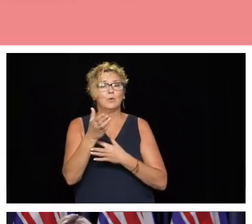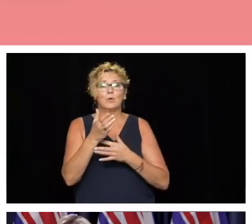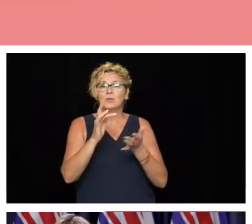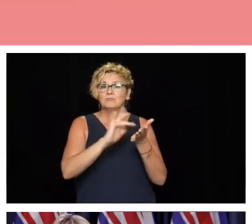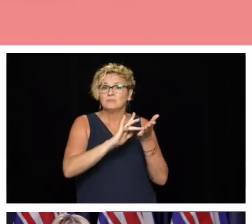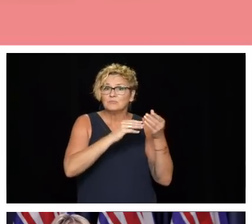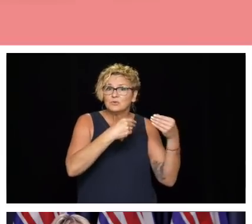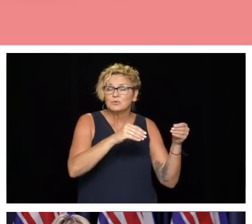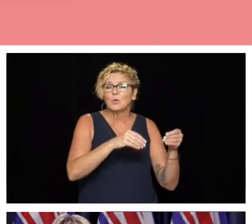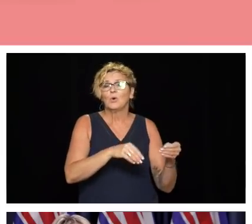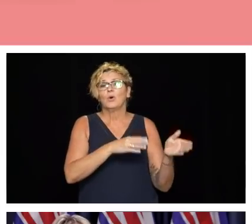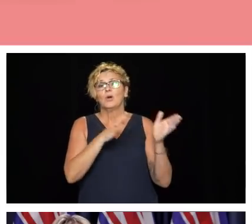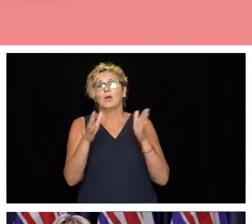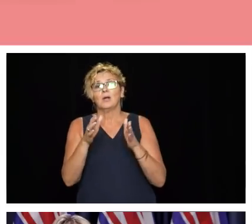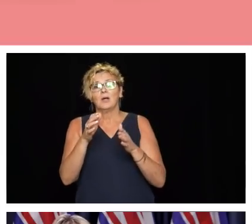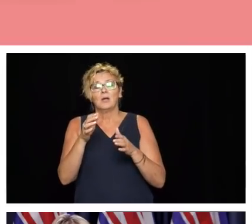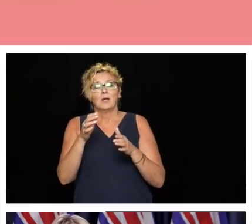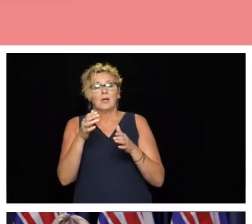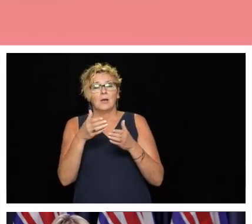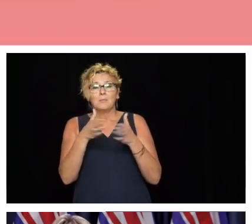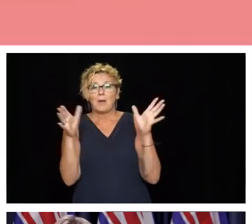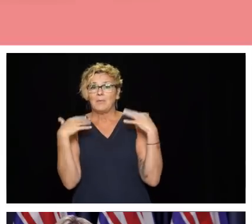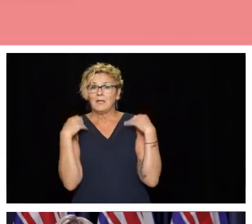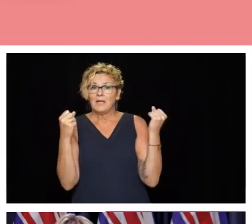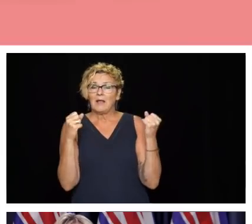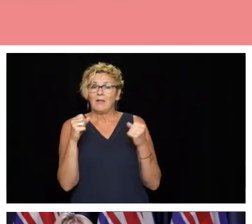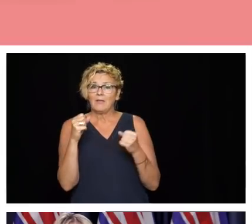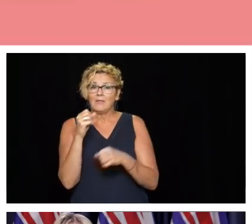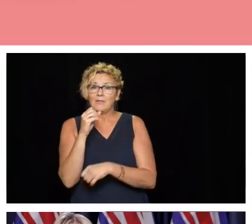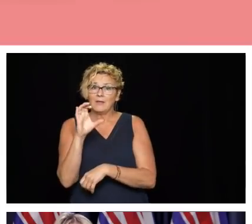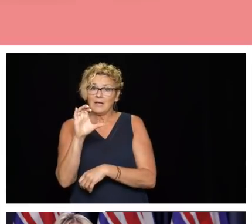influenza immunization in settings and communities